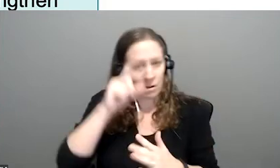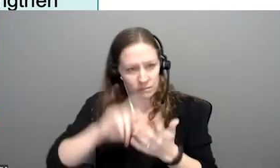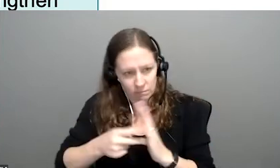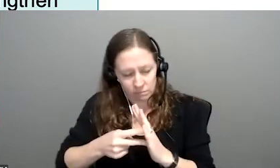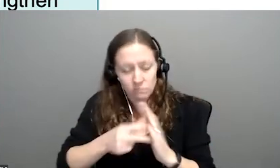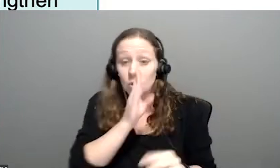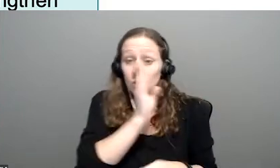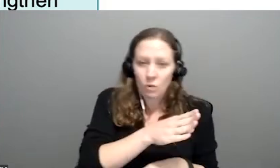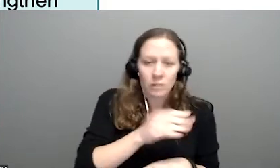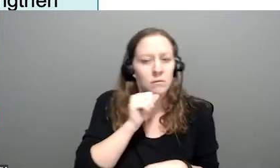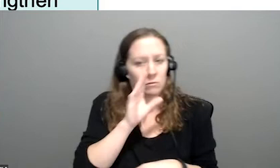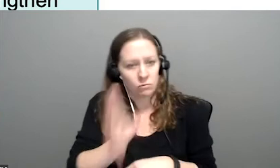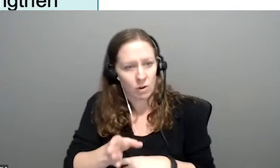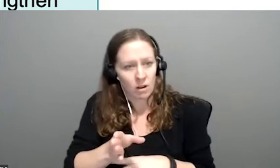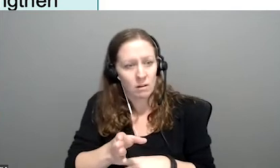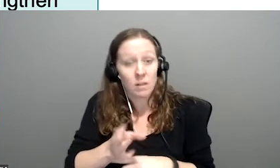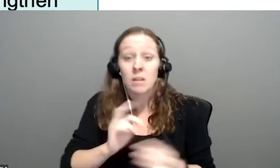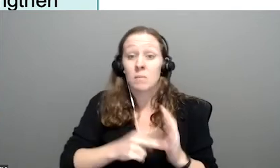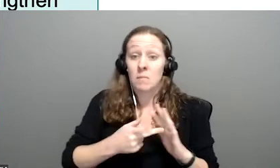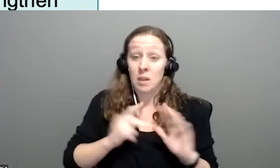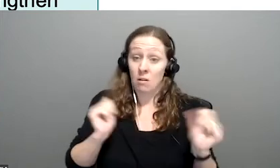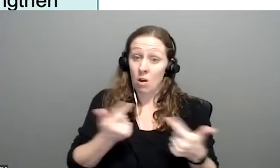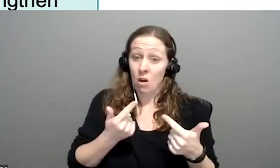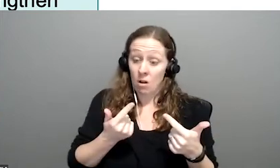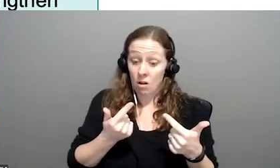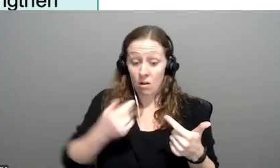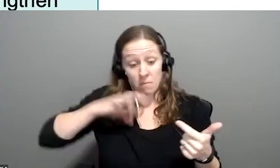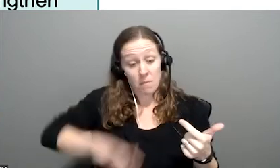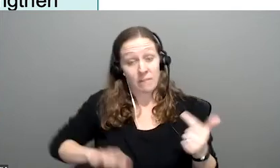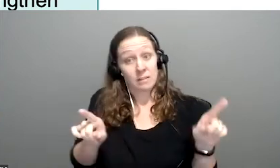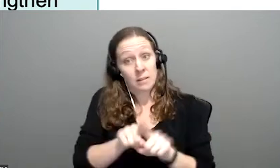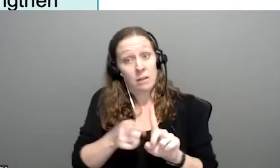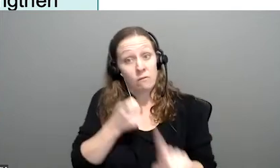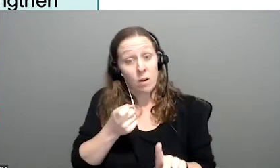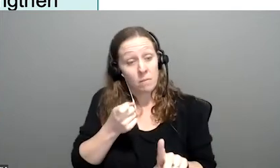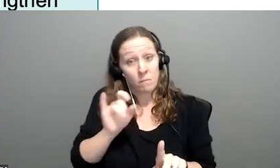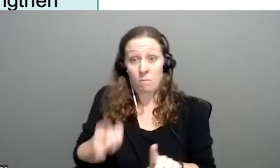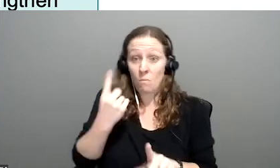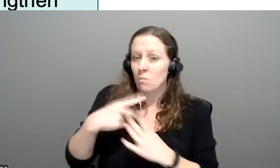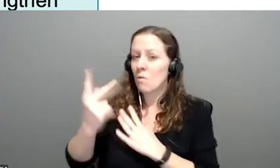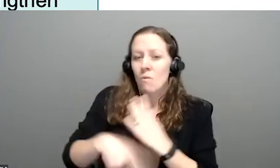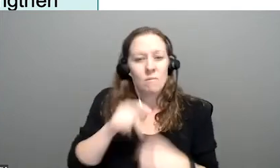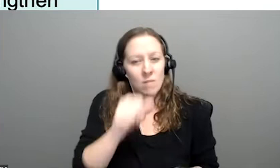Essentially, not everybody benefits equally from a program. So, GBA+ helps us to dissect the